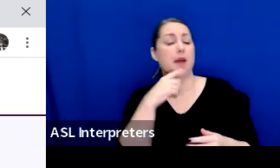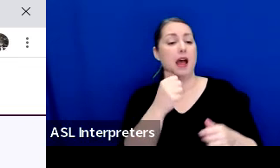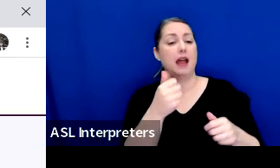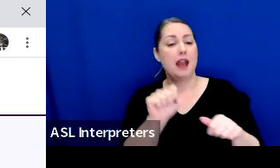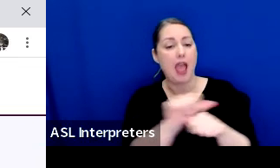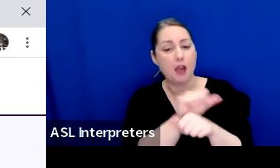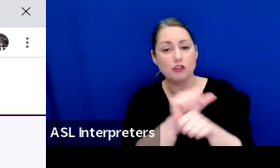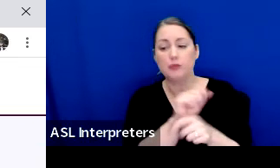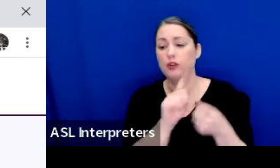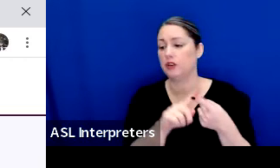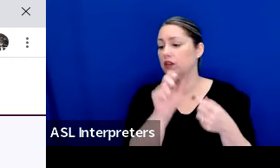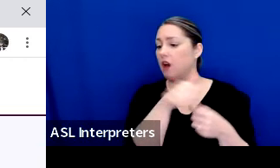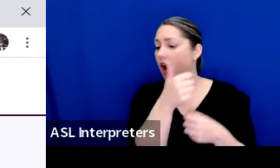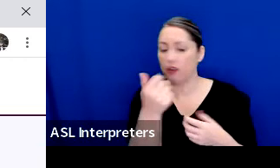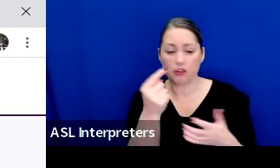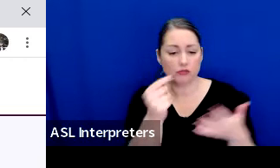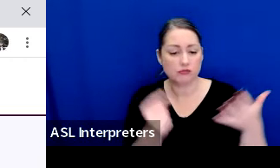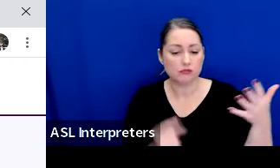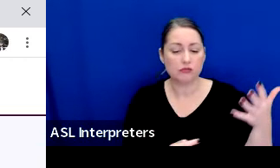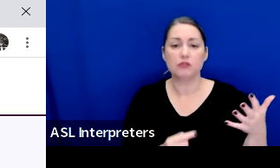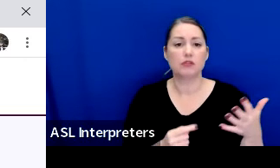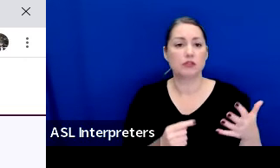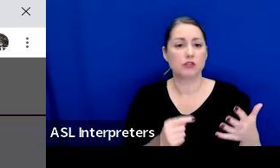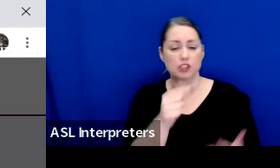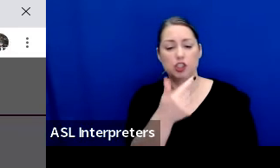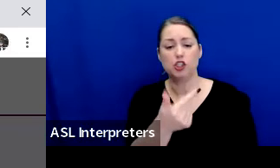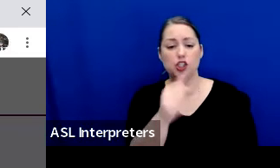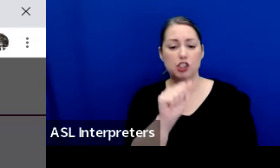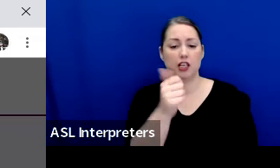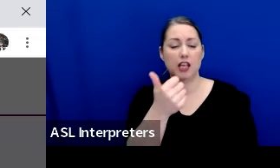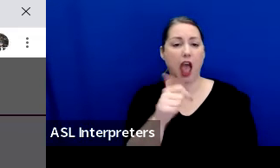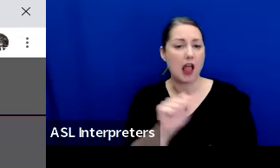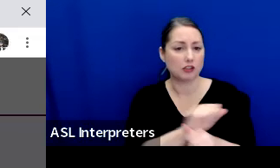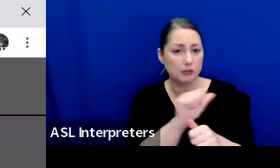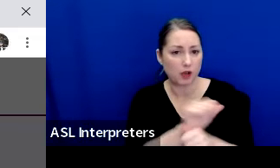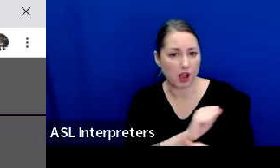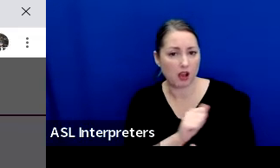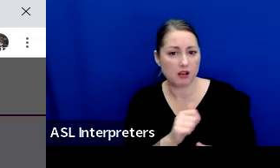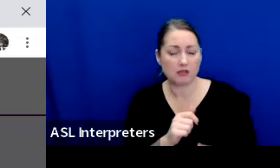I just think it's a nice feature, but we don't have. one of the things I'll tell you with my mouth. They have a one I didn't show you is.